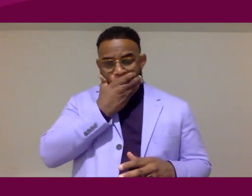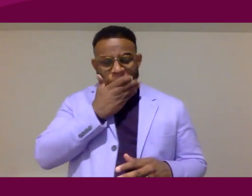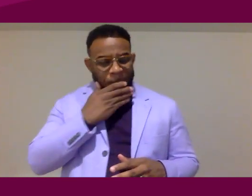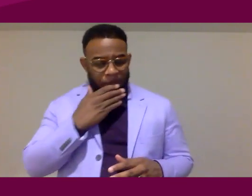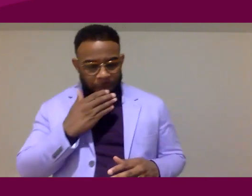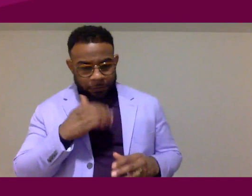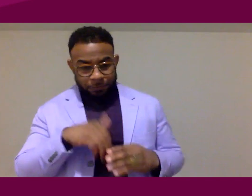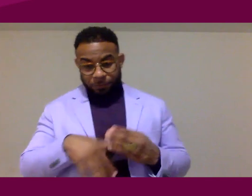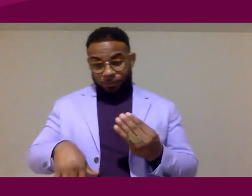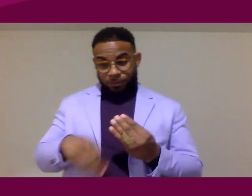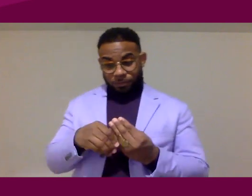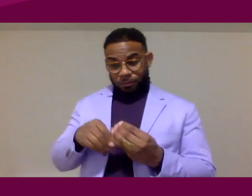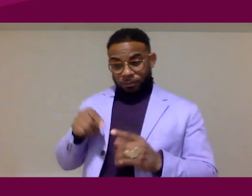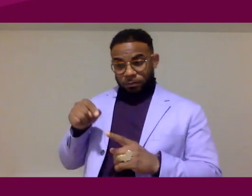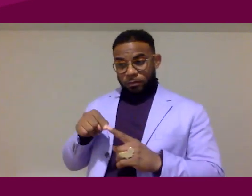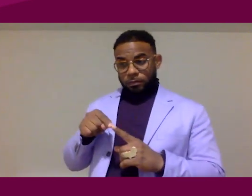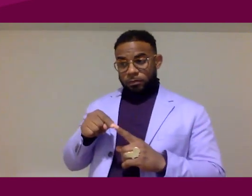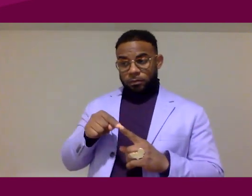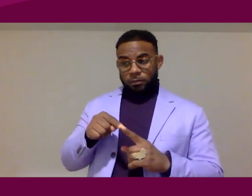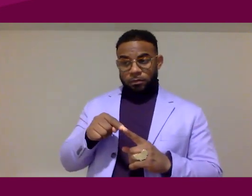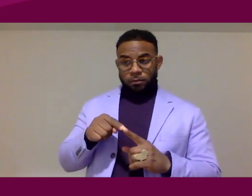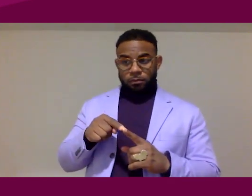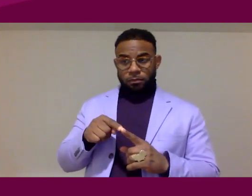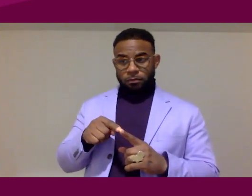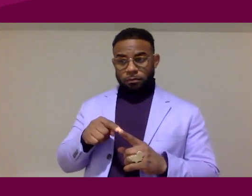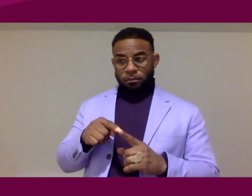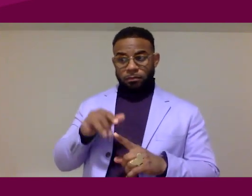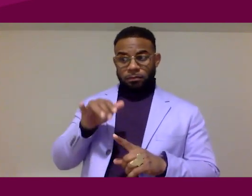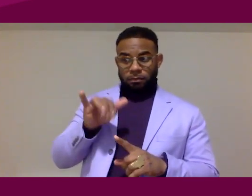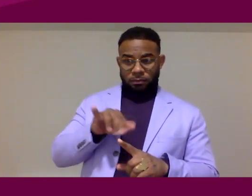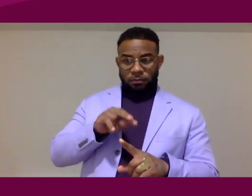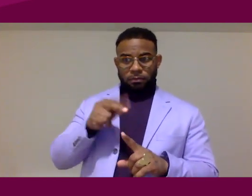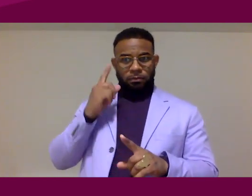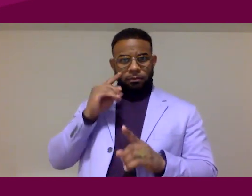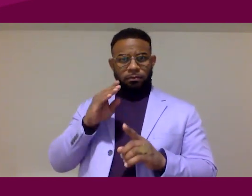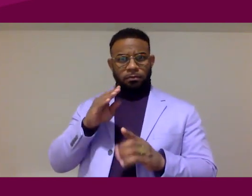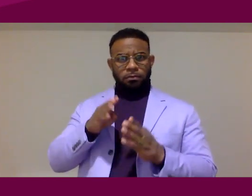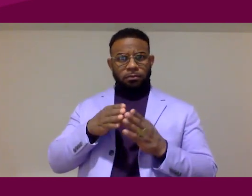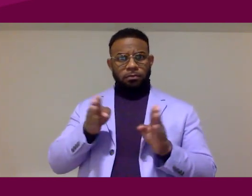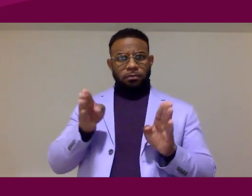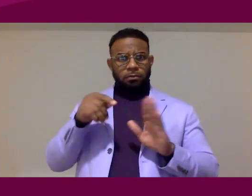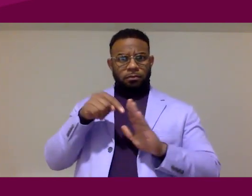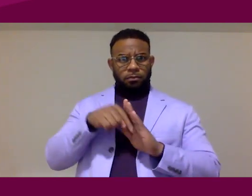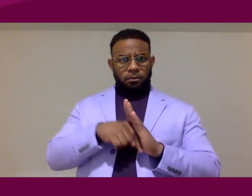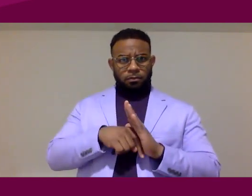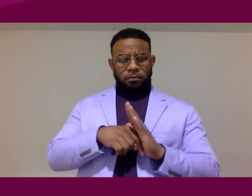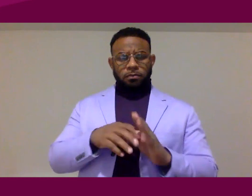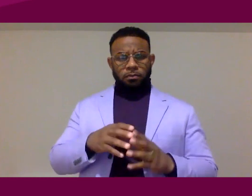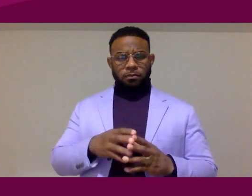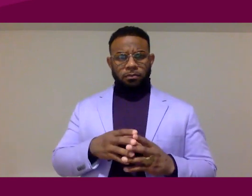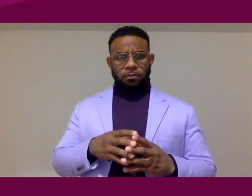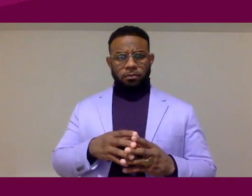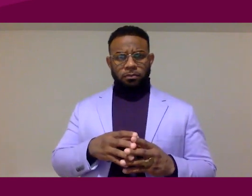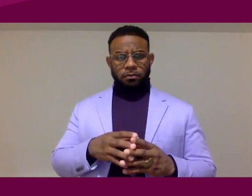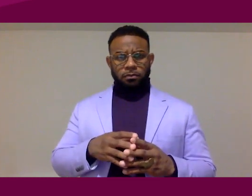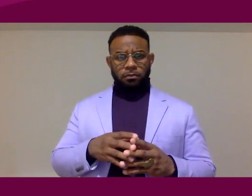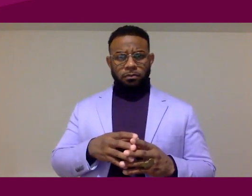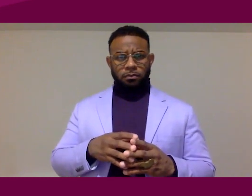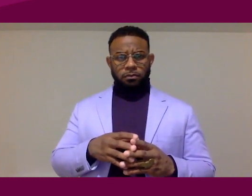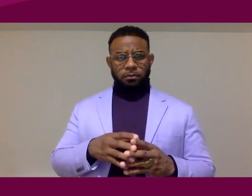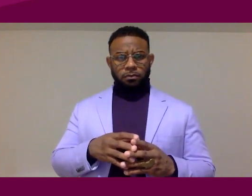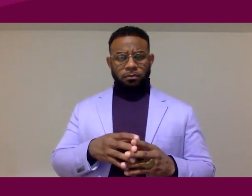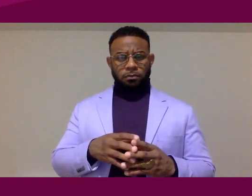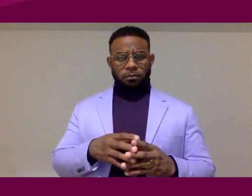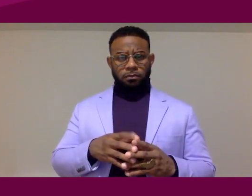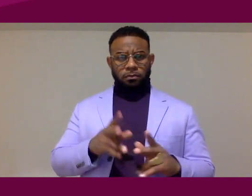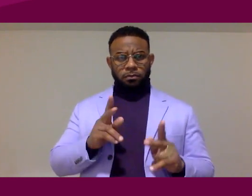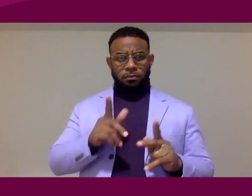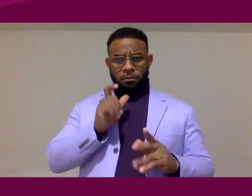But in addition to that aspect of broadening and deepening, the people who are developing